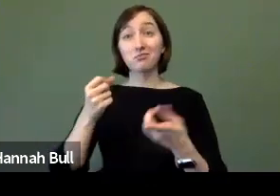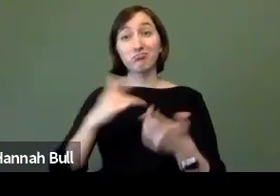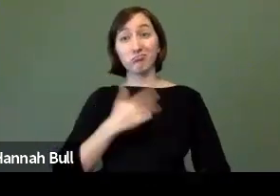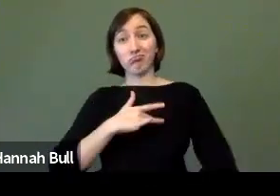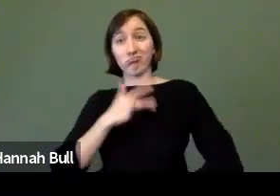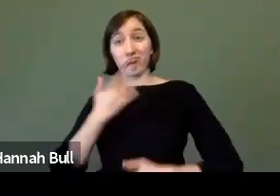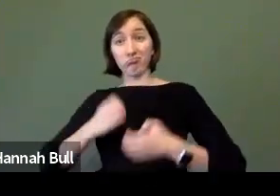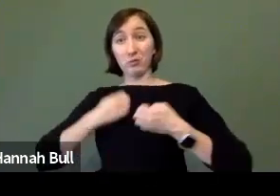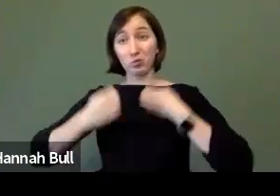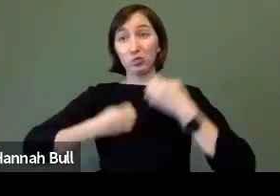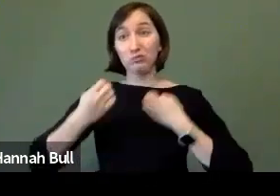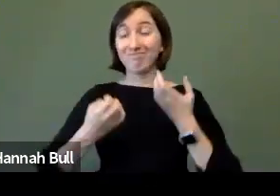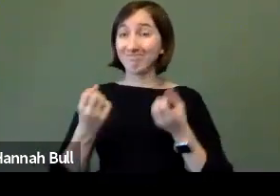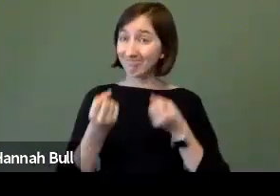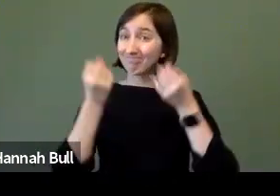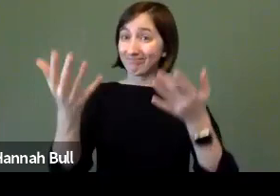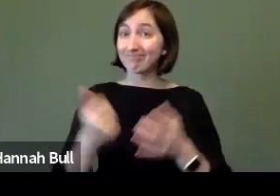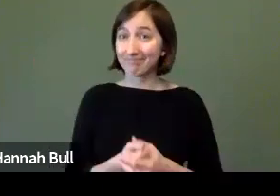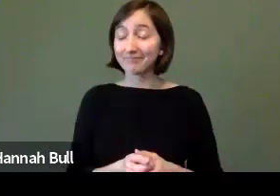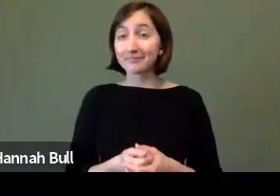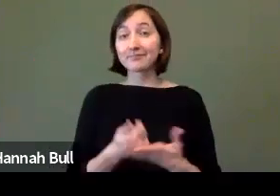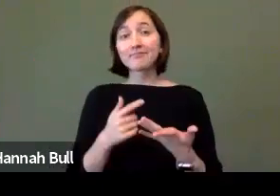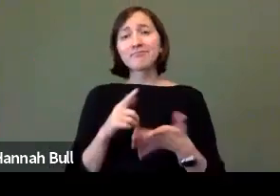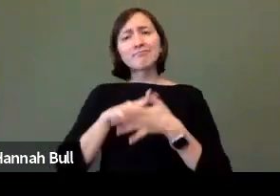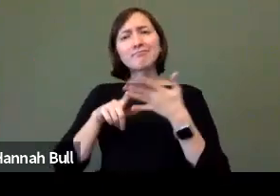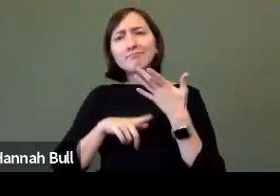Some options up here there's Apple Music.